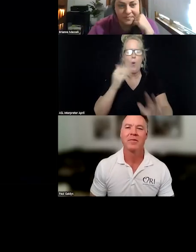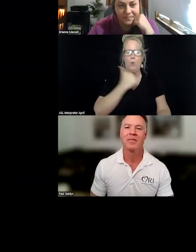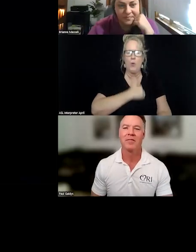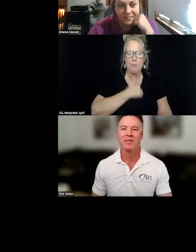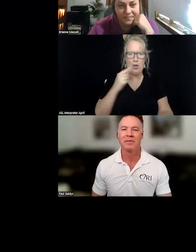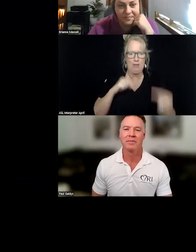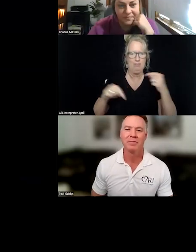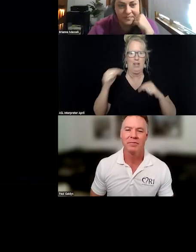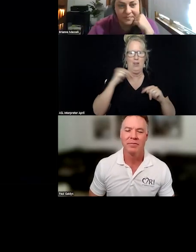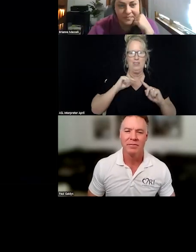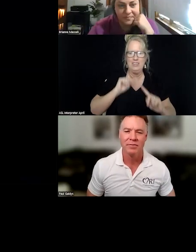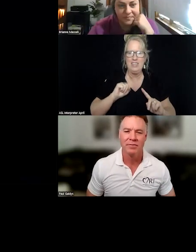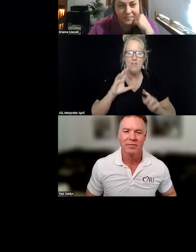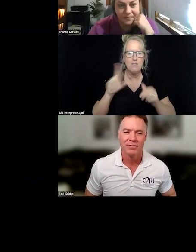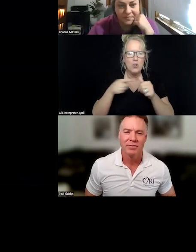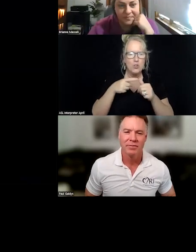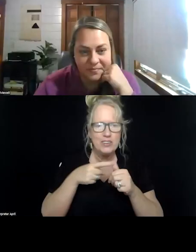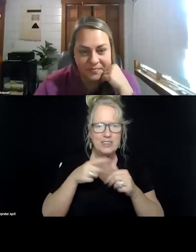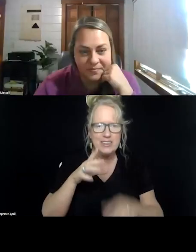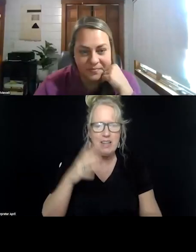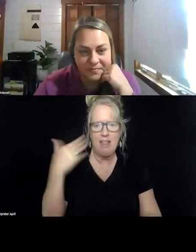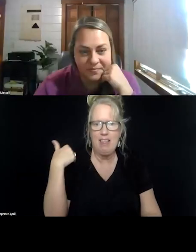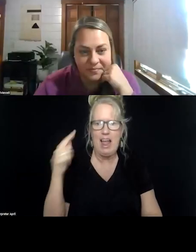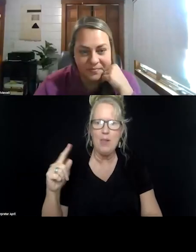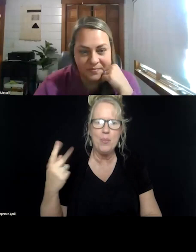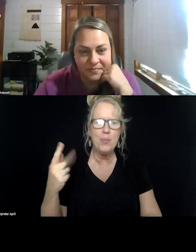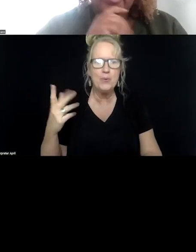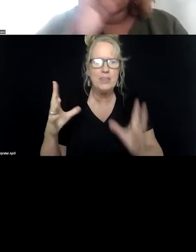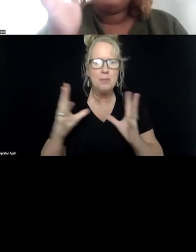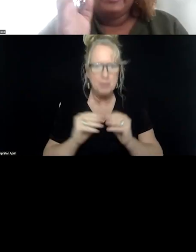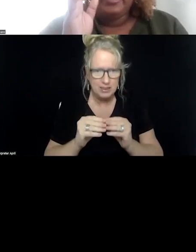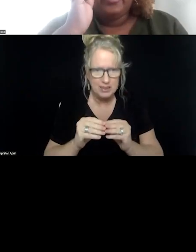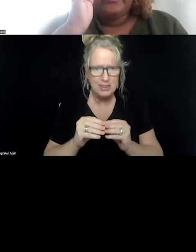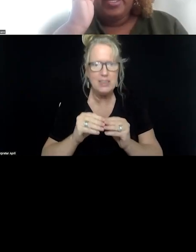BEFORE WE GET THERE, LAST THURSDAY THERE WAS A HISTORIC MEETING